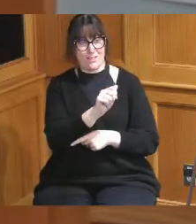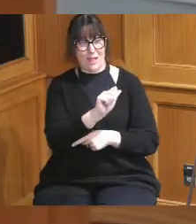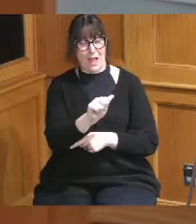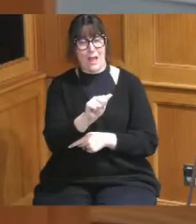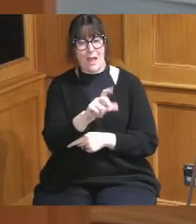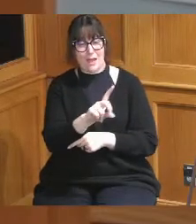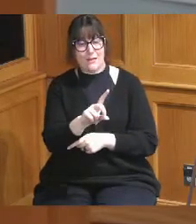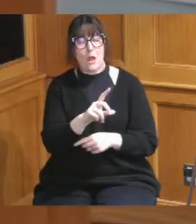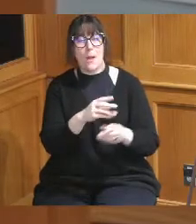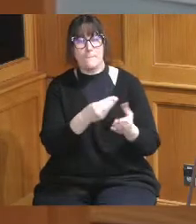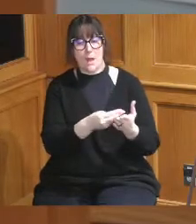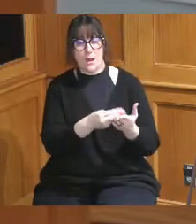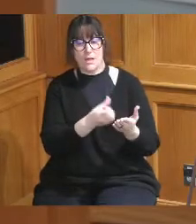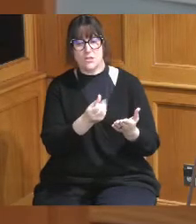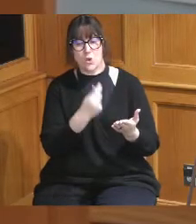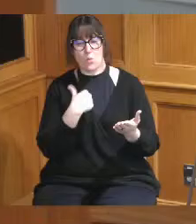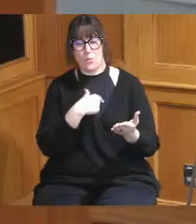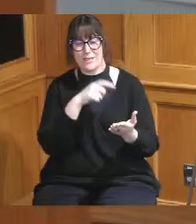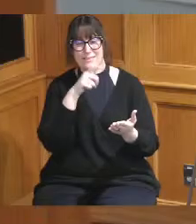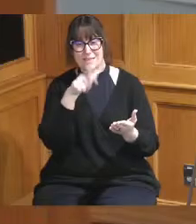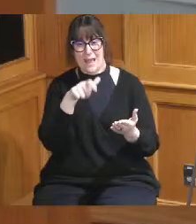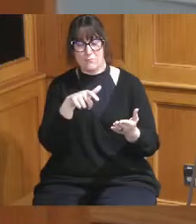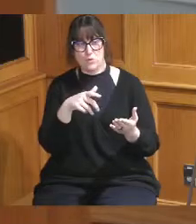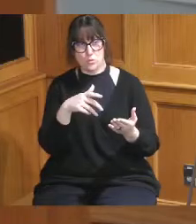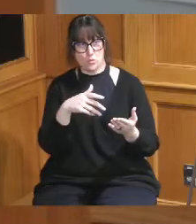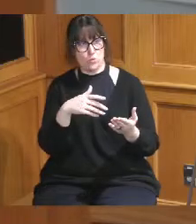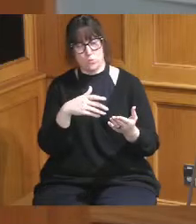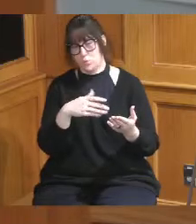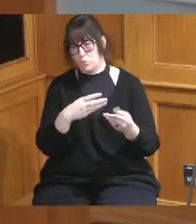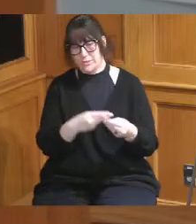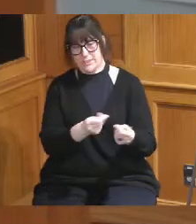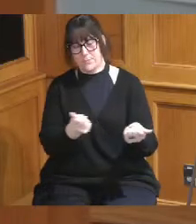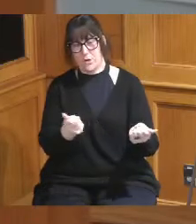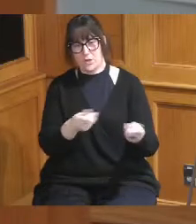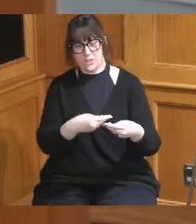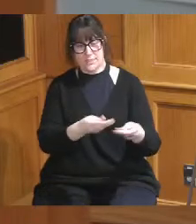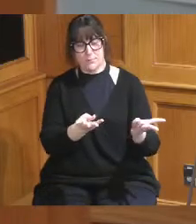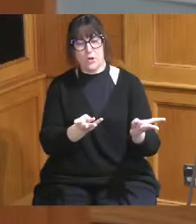so that we didn't have to disperse the grants up front all of which is to say that is in work